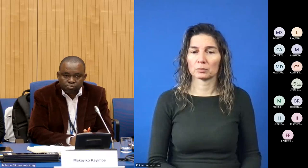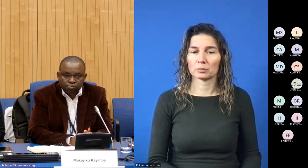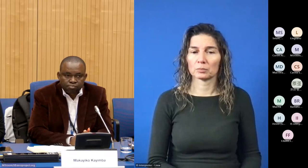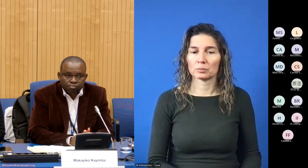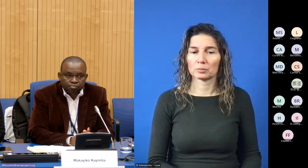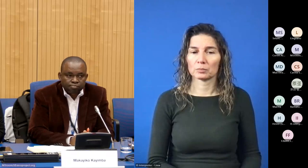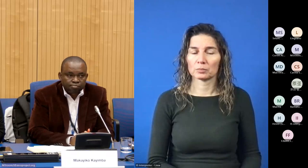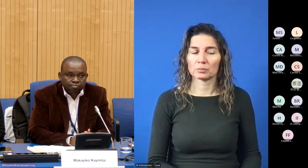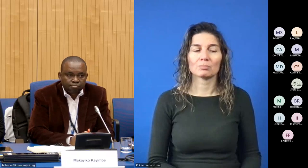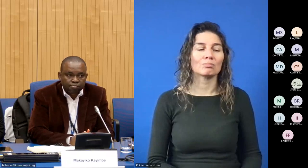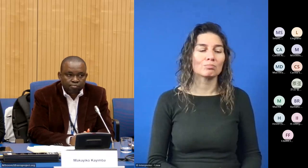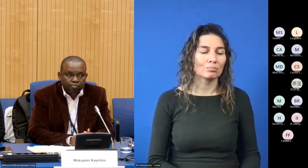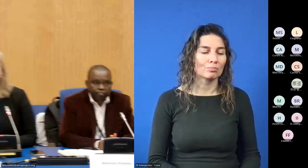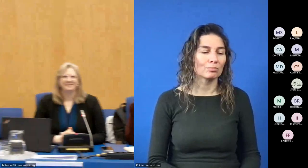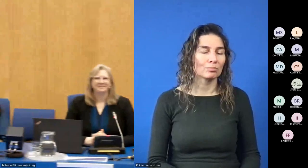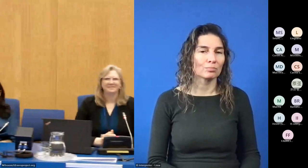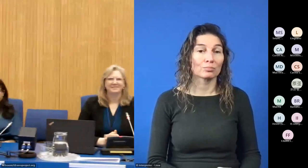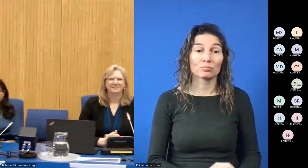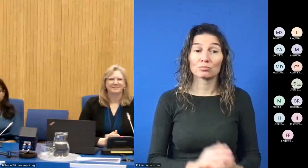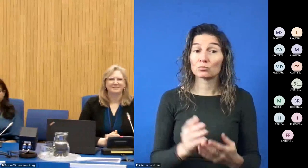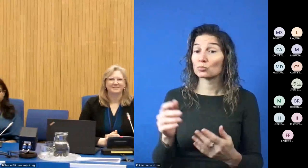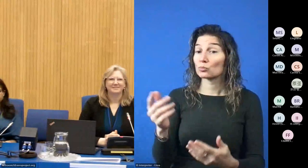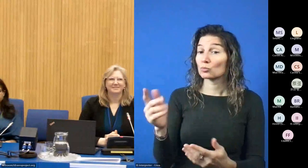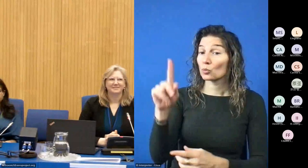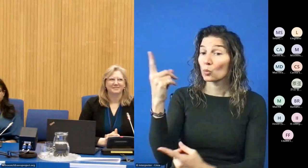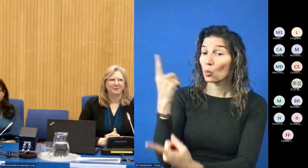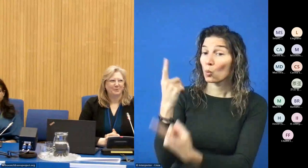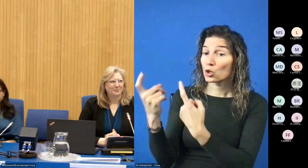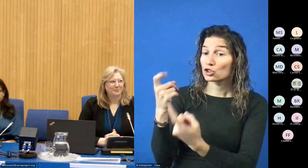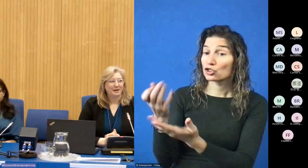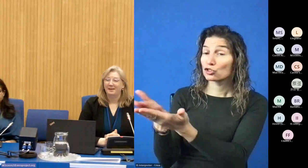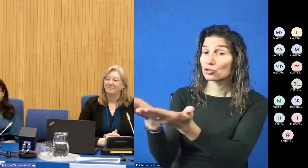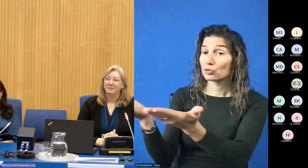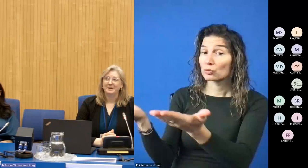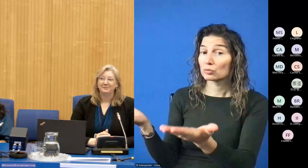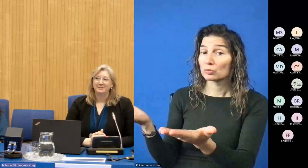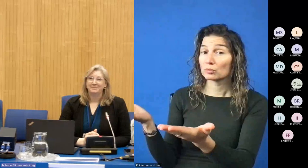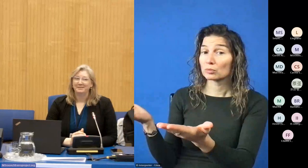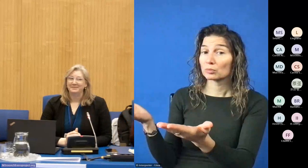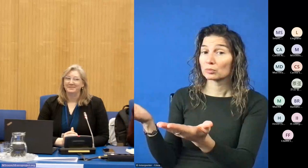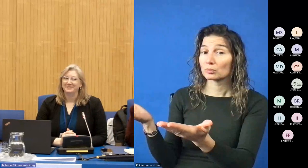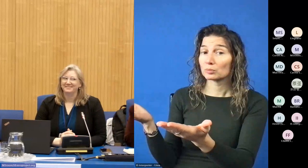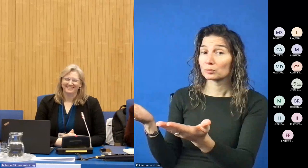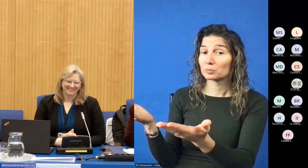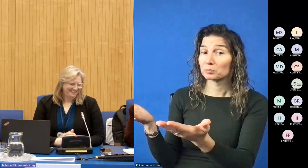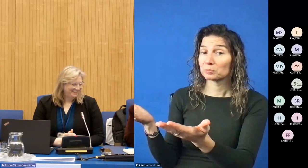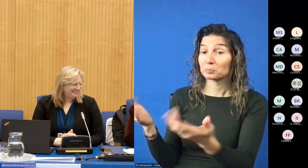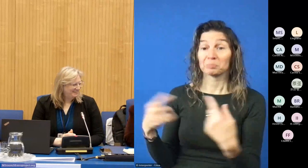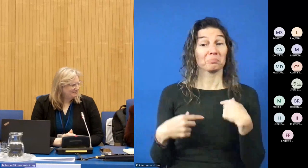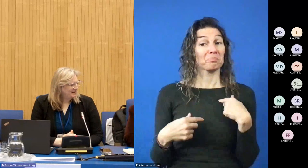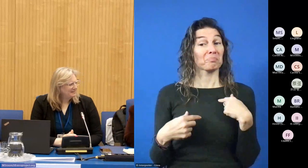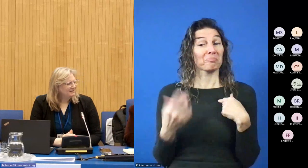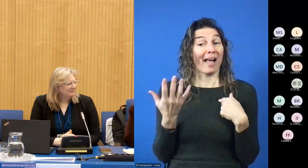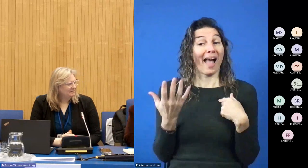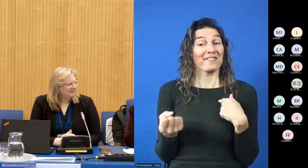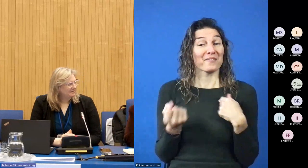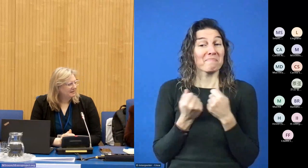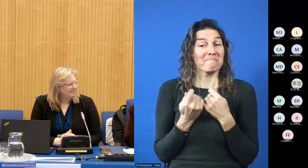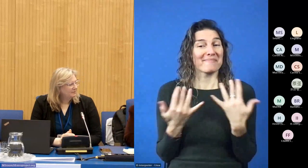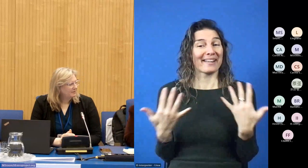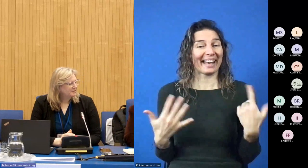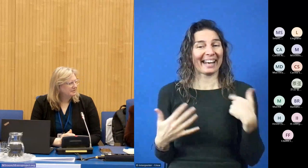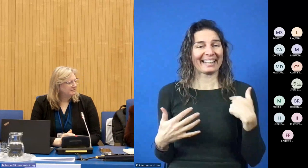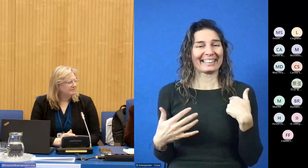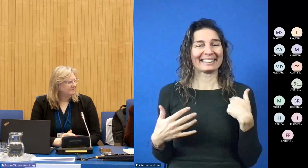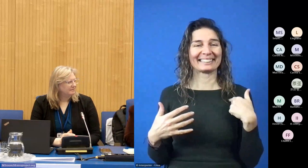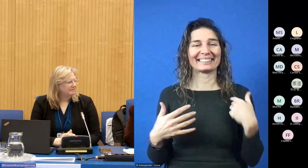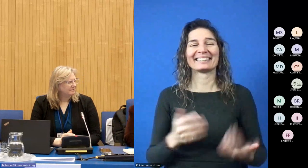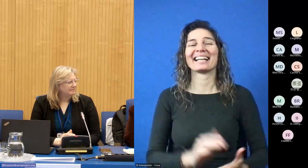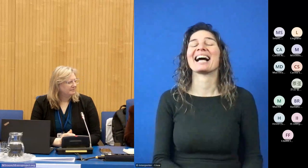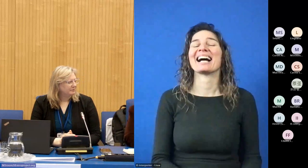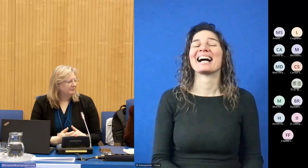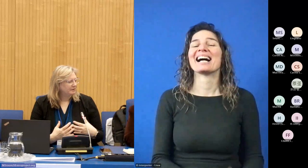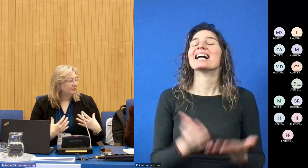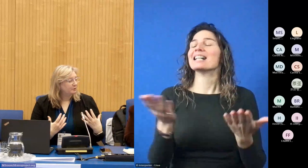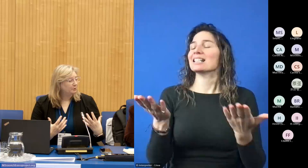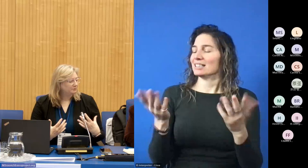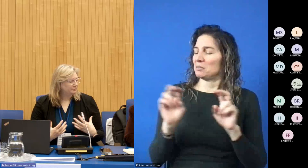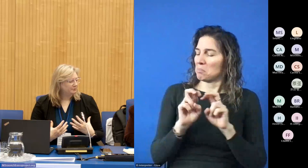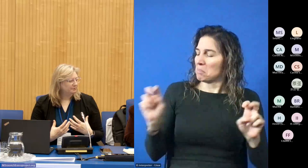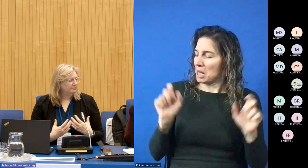the audience? I have plenty for the panellists. I think one common question, or a good goal for